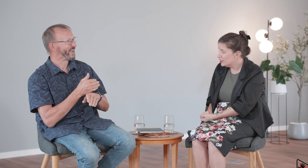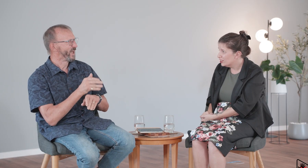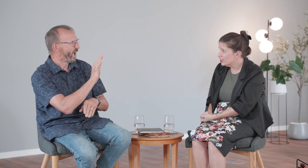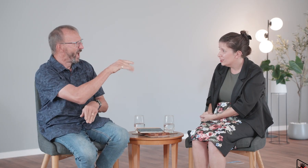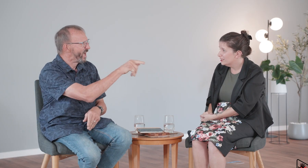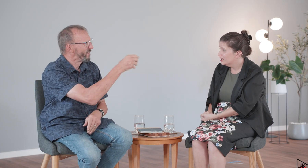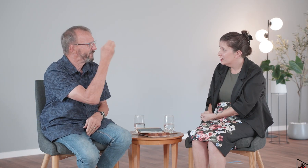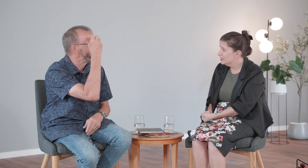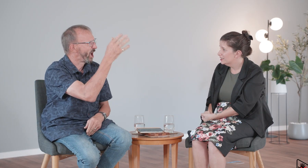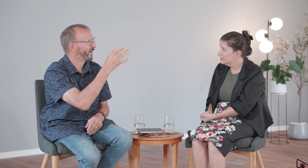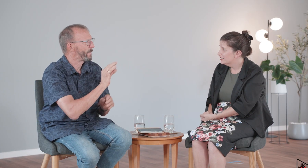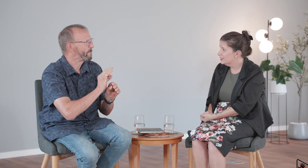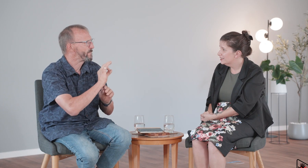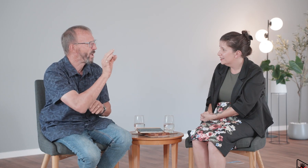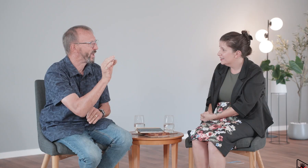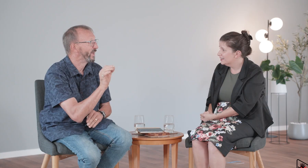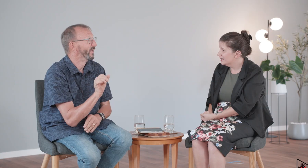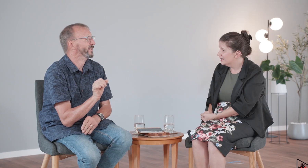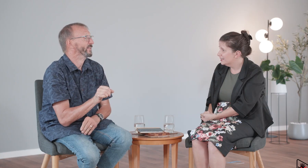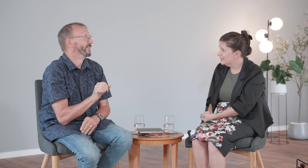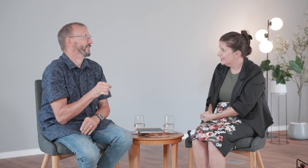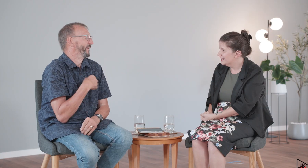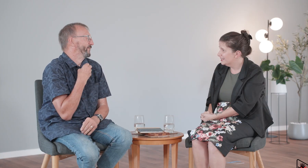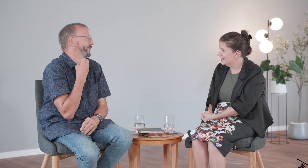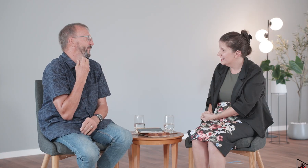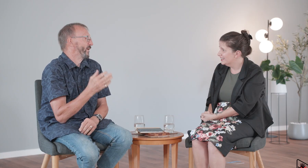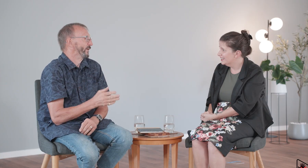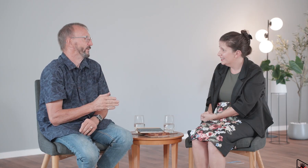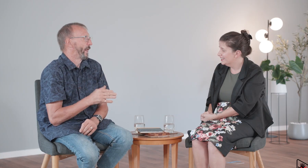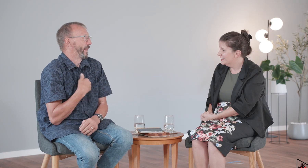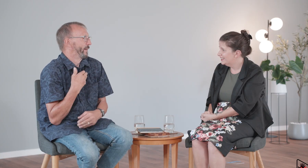yeah. When I got home after work, she said, "Hey, you forgot about your alarm in the car." I said,